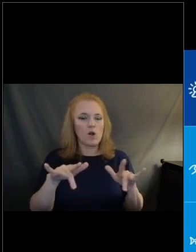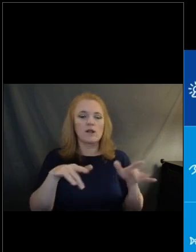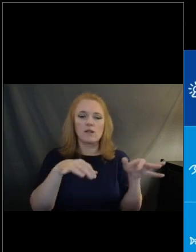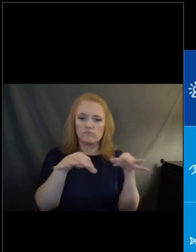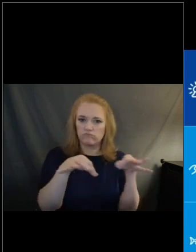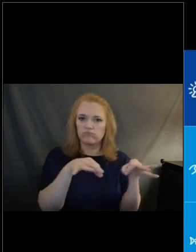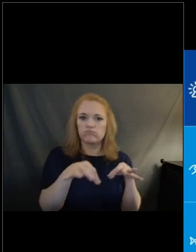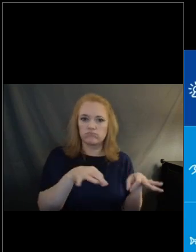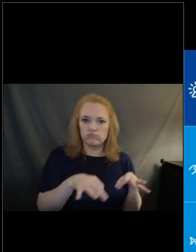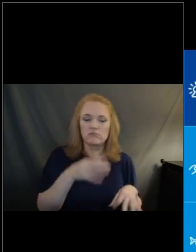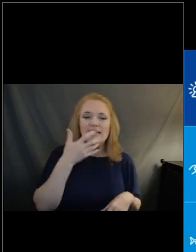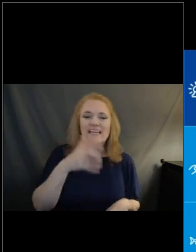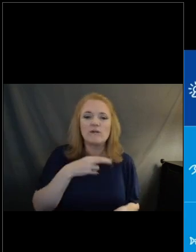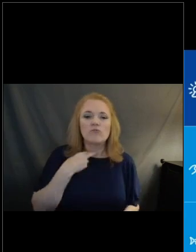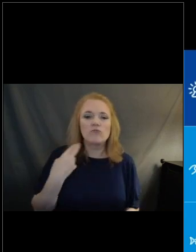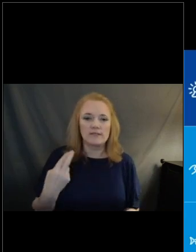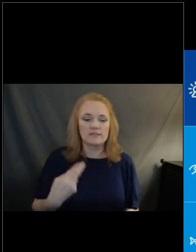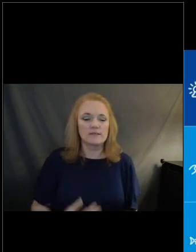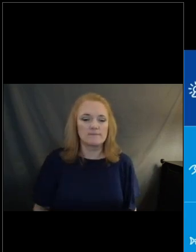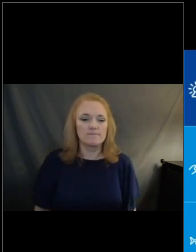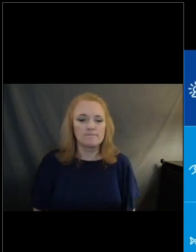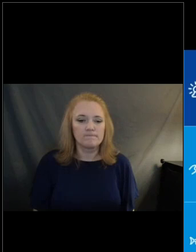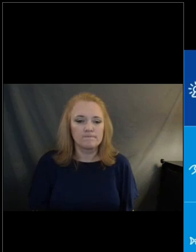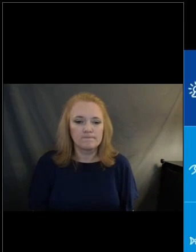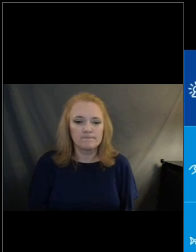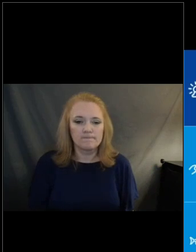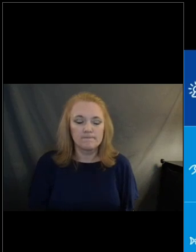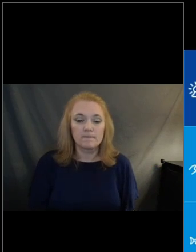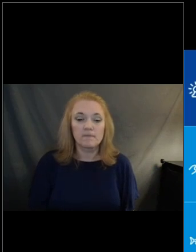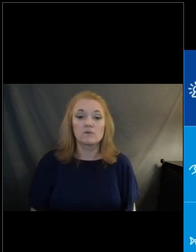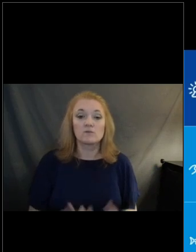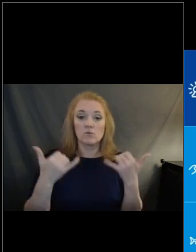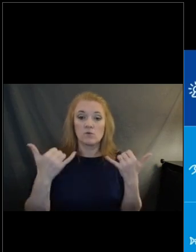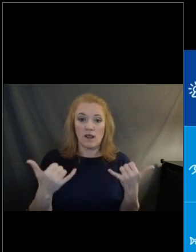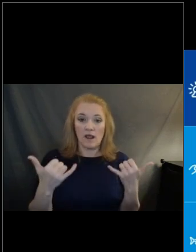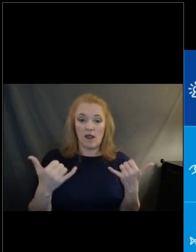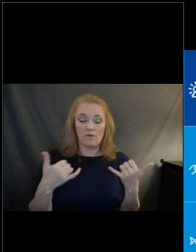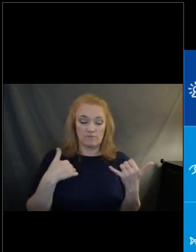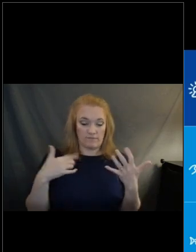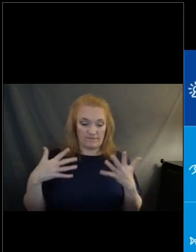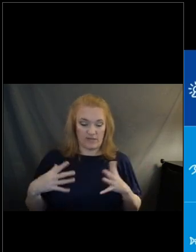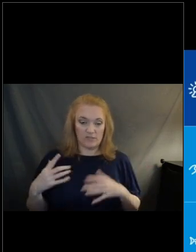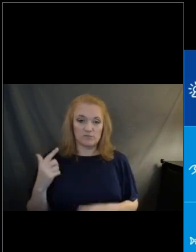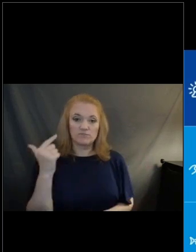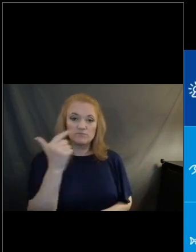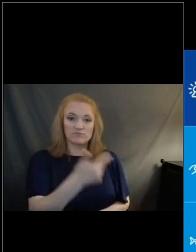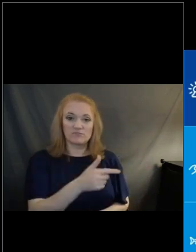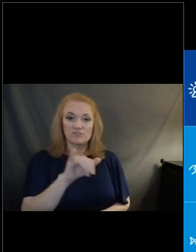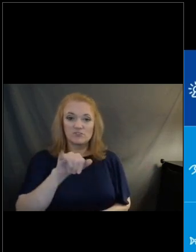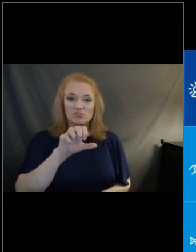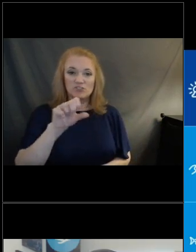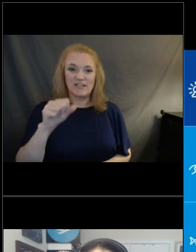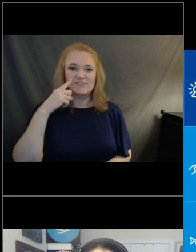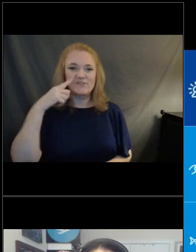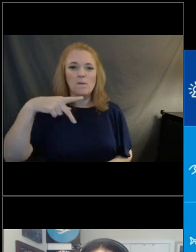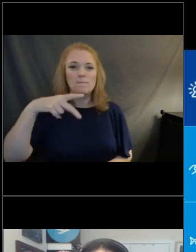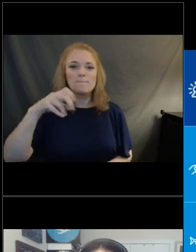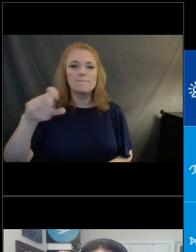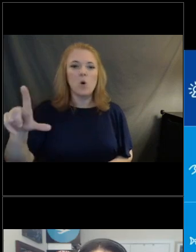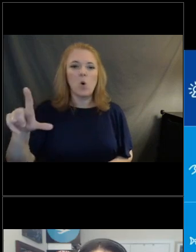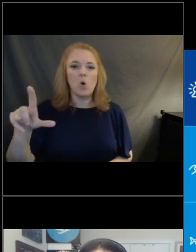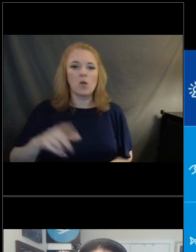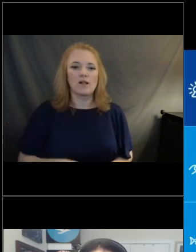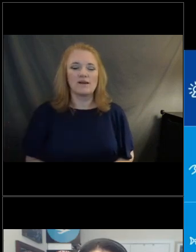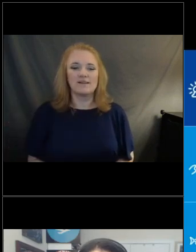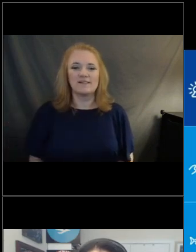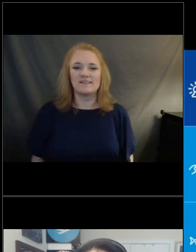of HeatRisk and how it works. So I'm going to hand it back over to Jess for another poll.